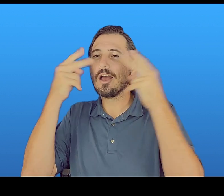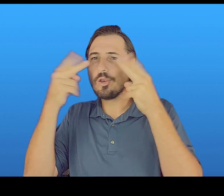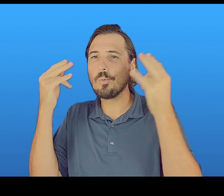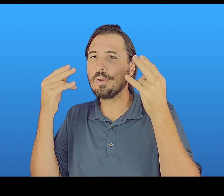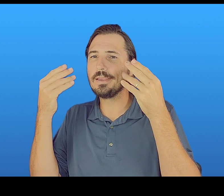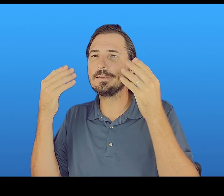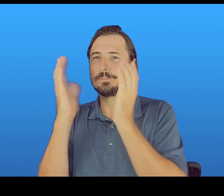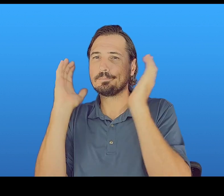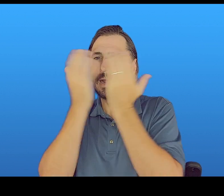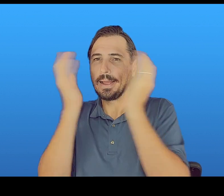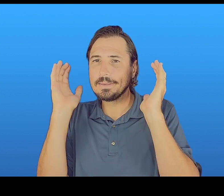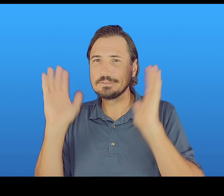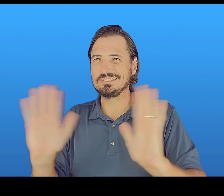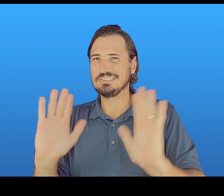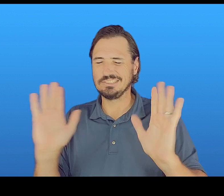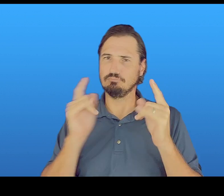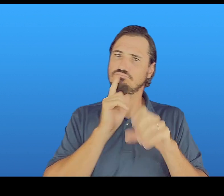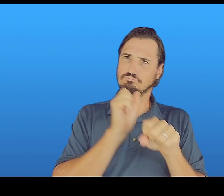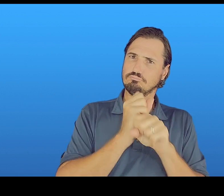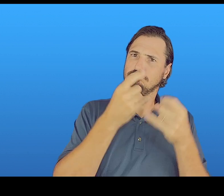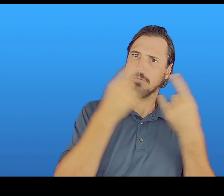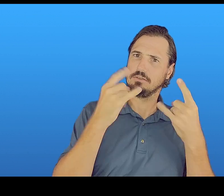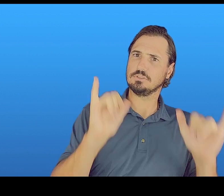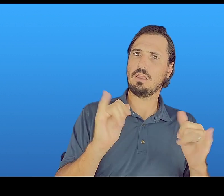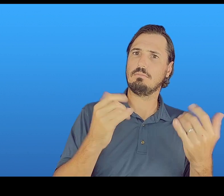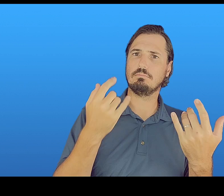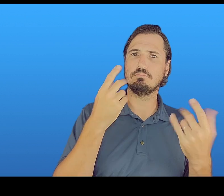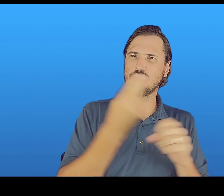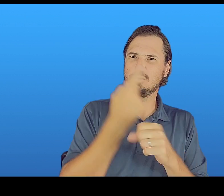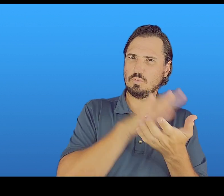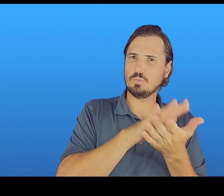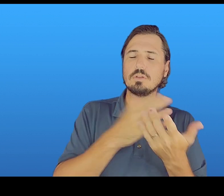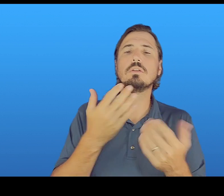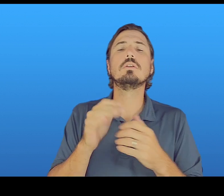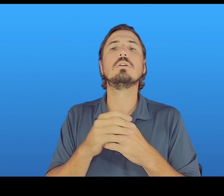costume masks aren’t designed to prevent the spread of COVID, so don’t rely on a costume mask as a substitute